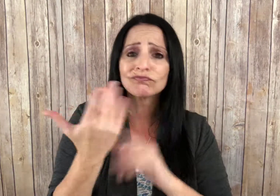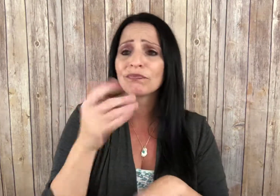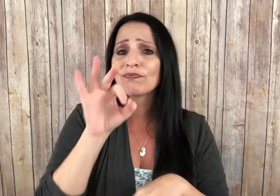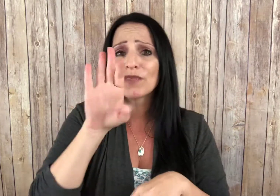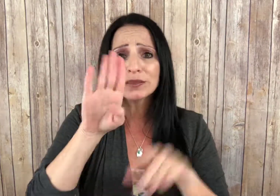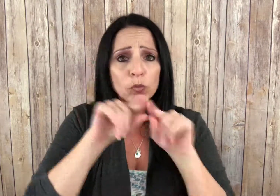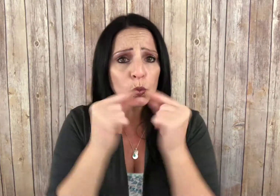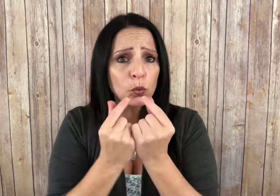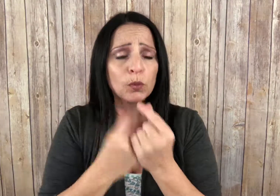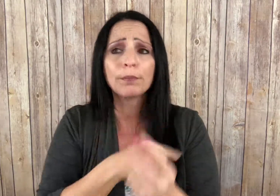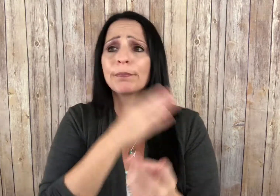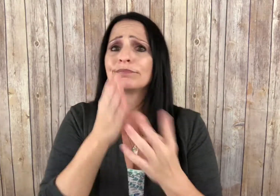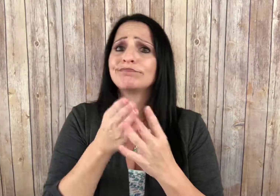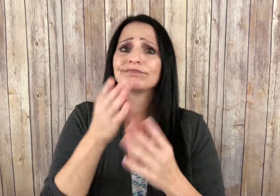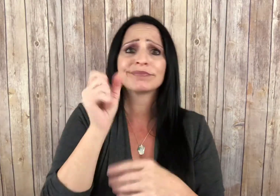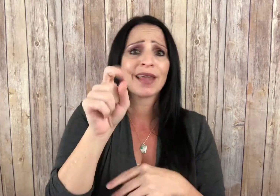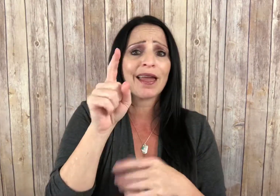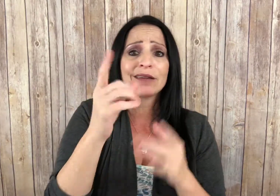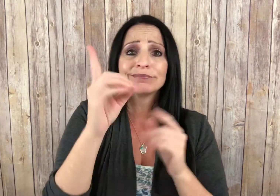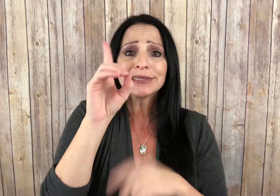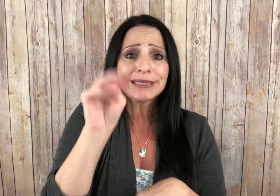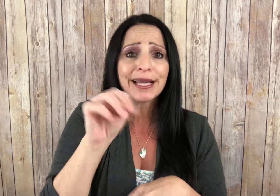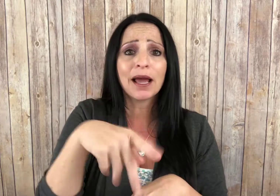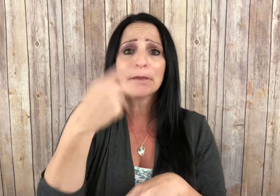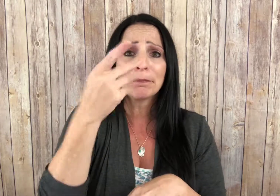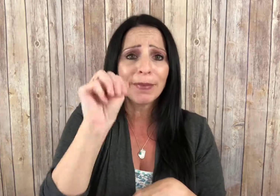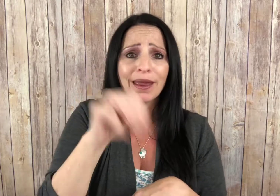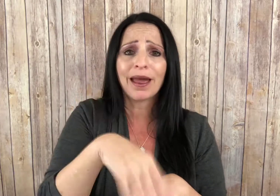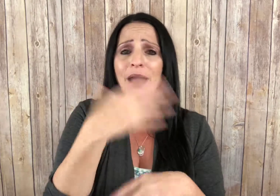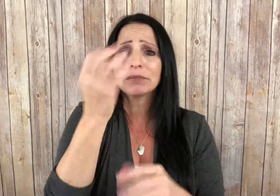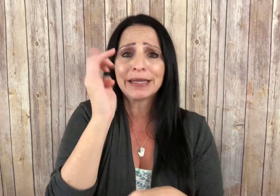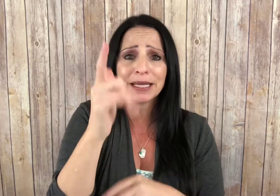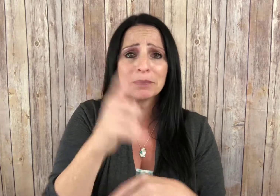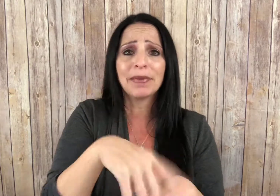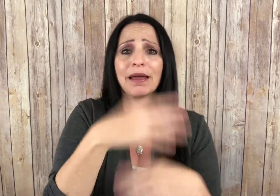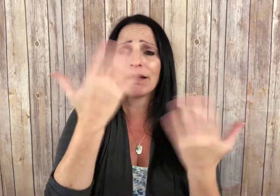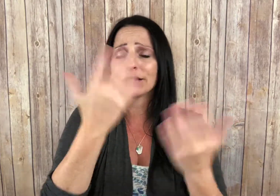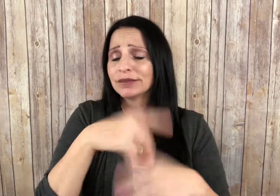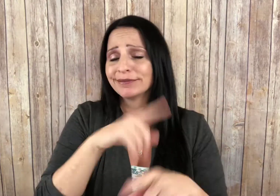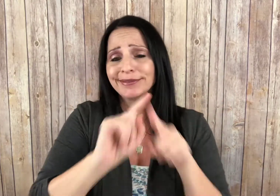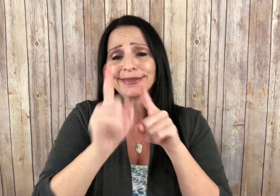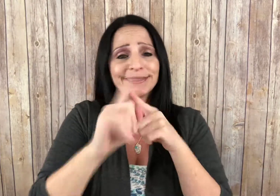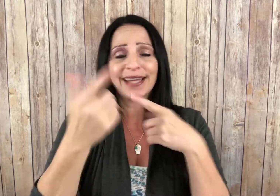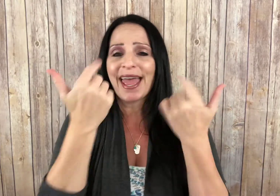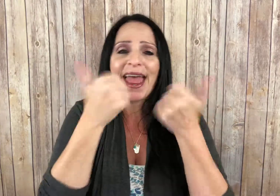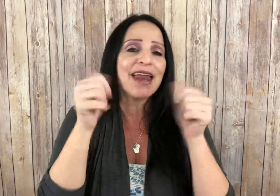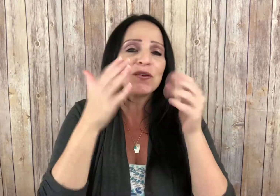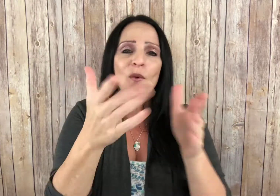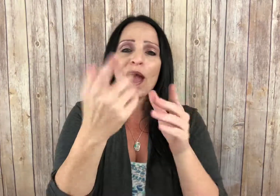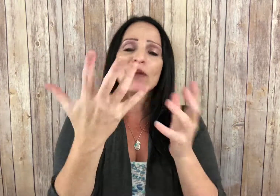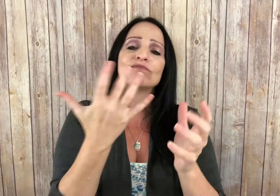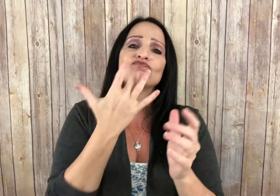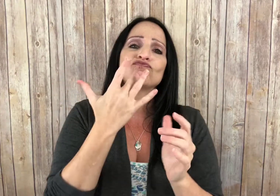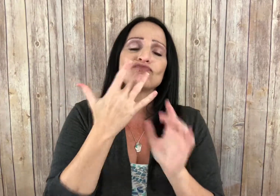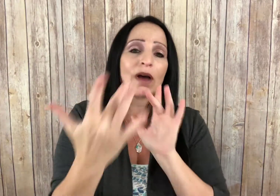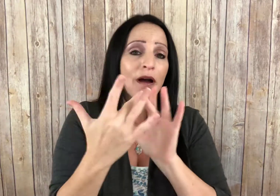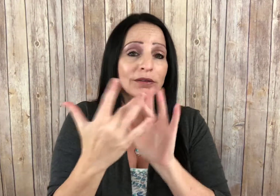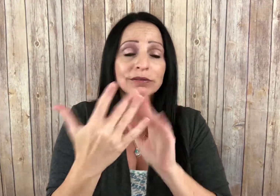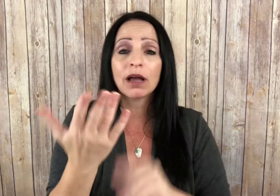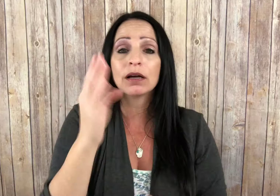FB group (Rainone Sisters), IG (Rainone Sisters), PM, email (rainonesisters@gmail.com),